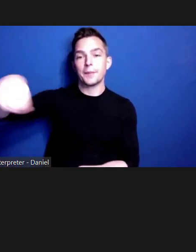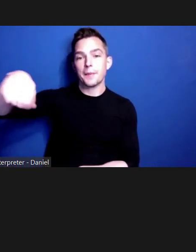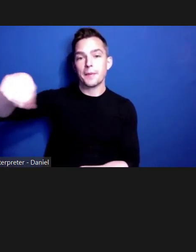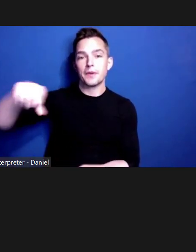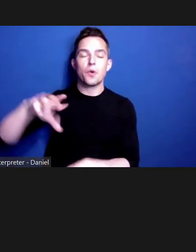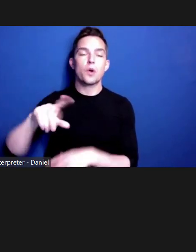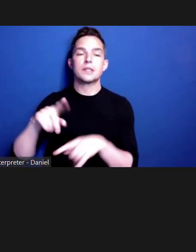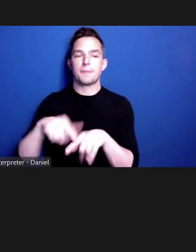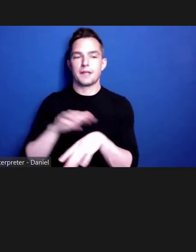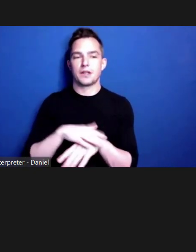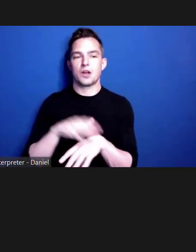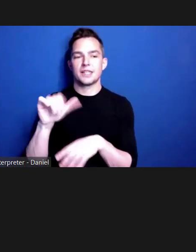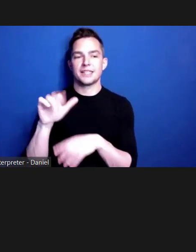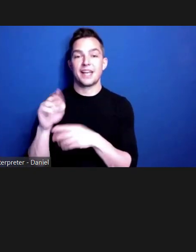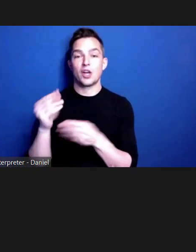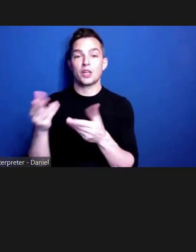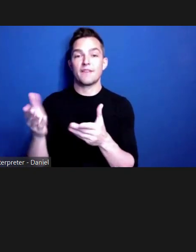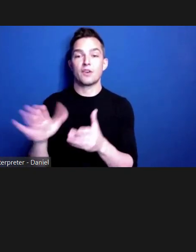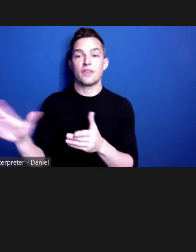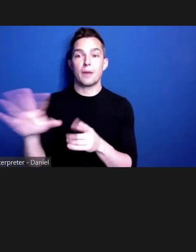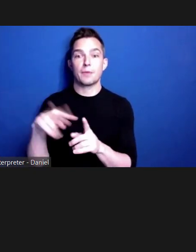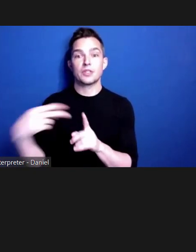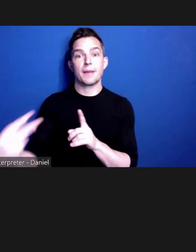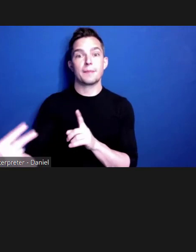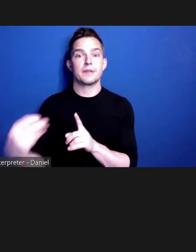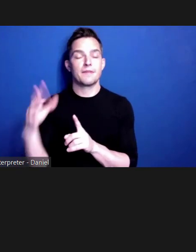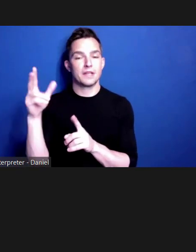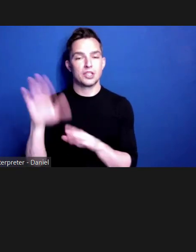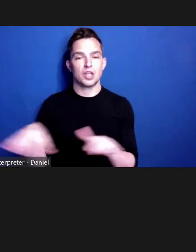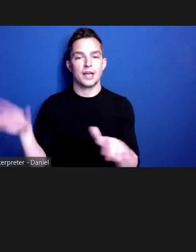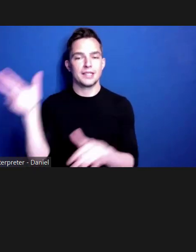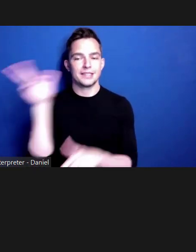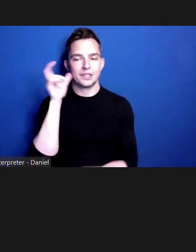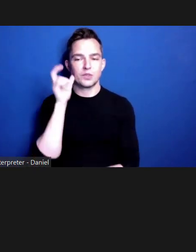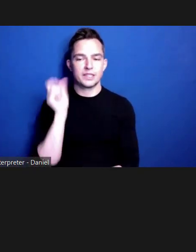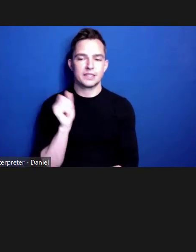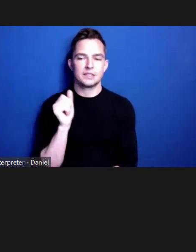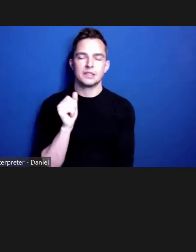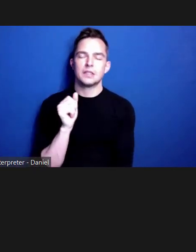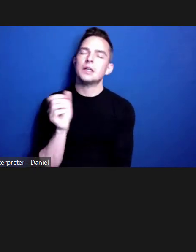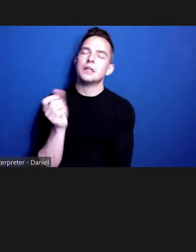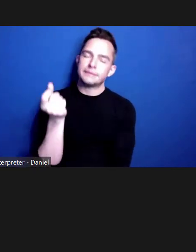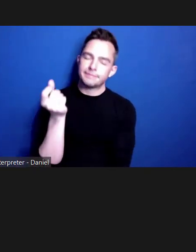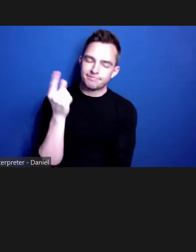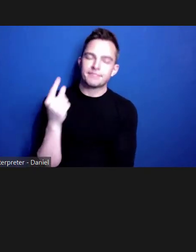depending on a caregiver's perception of a child's hearing.